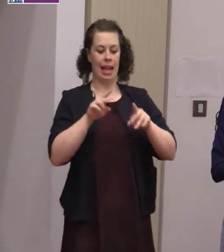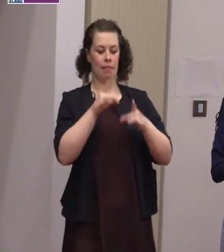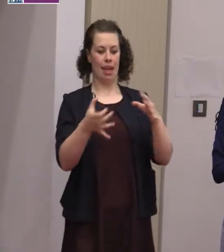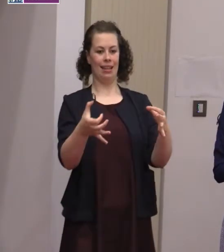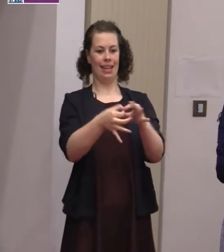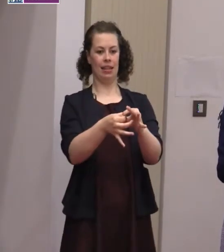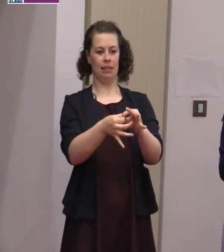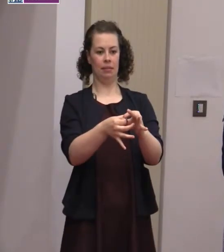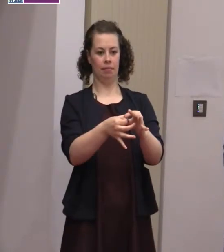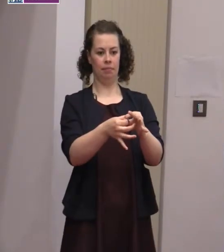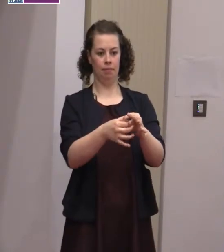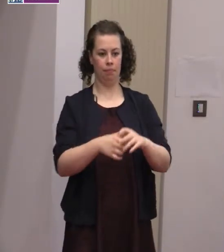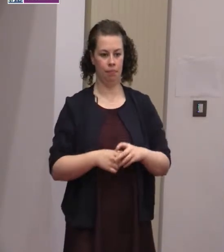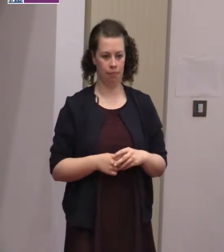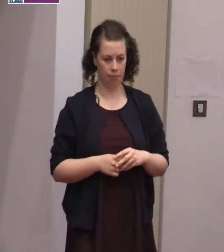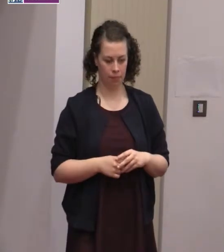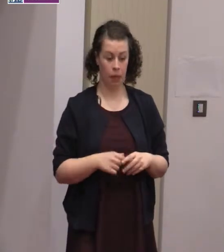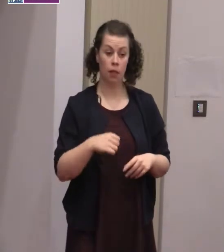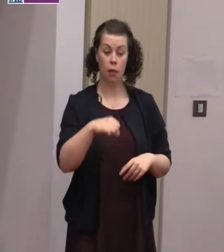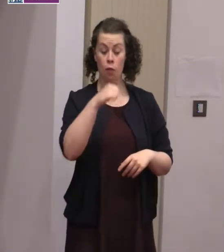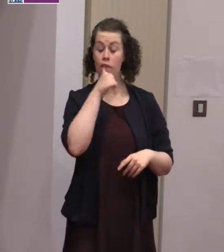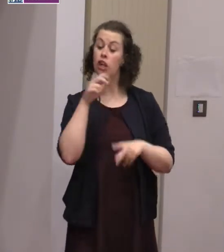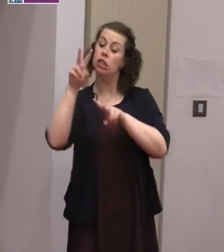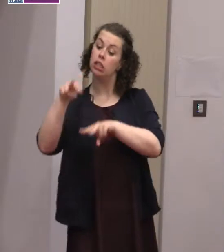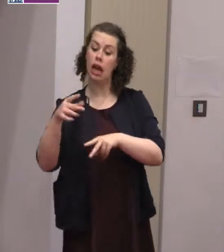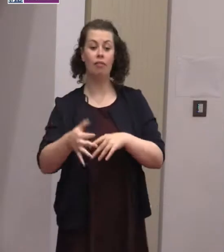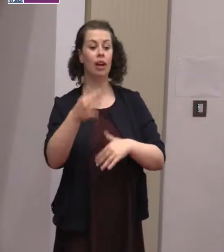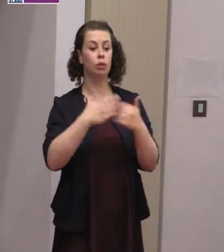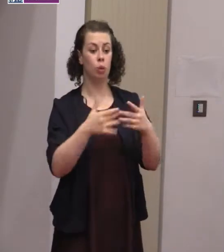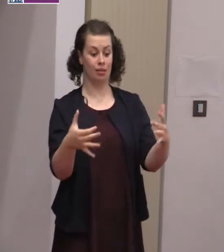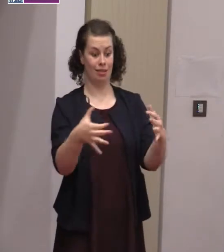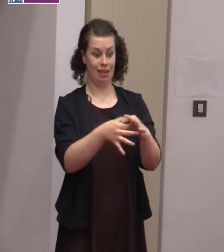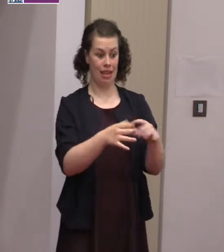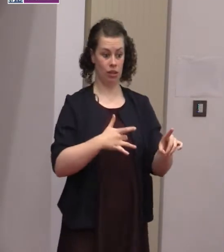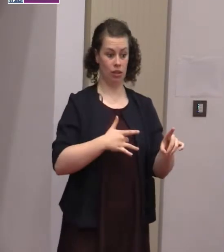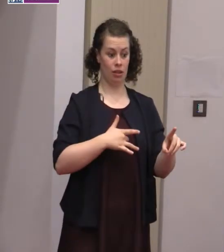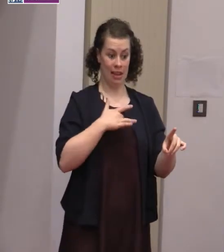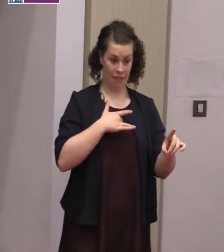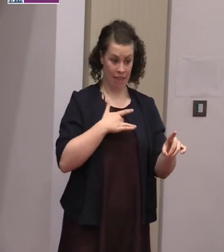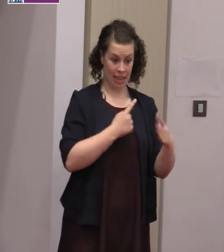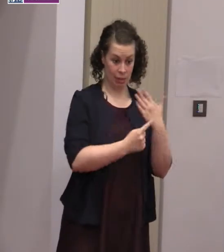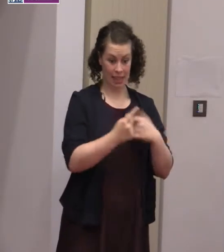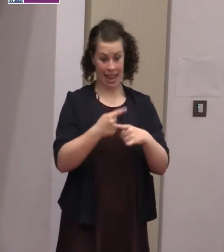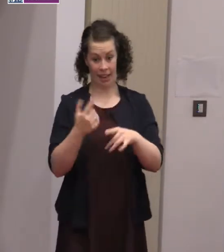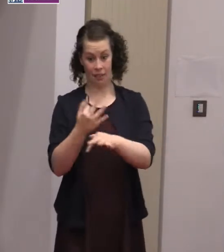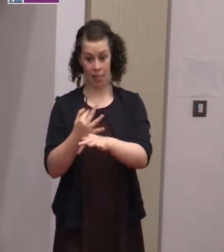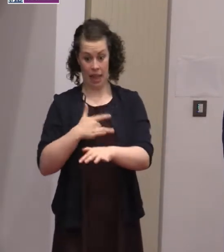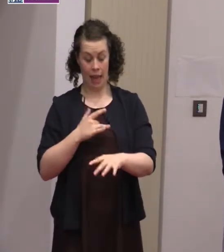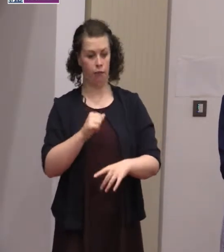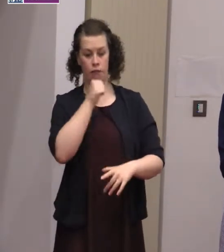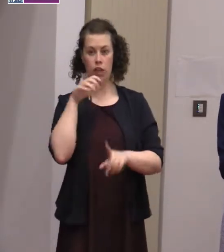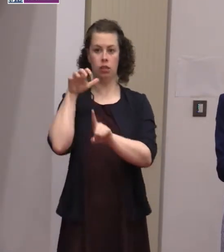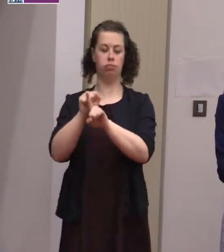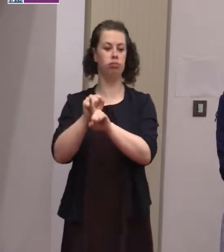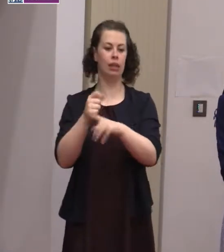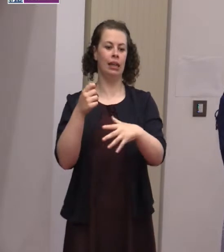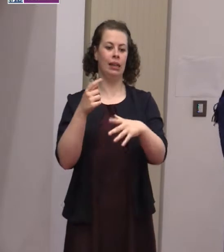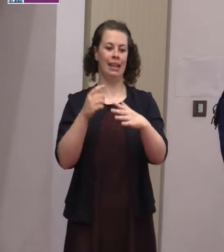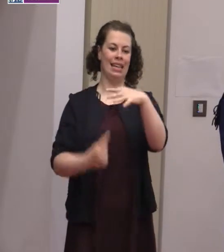I think the first linkage is in relation of institutionalisation of people